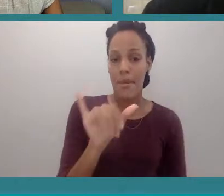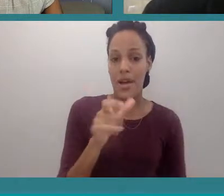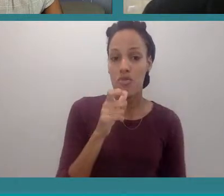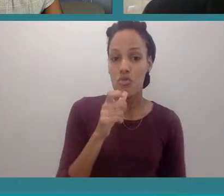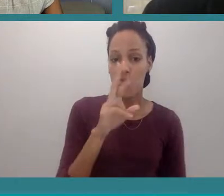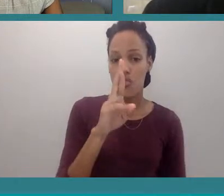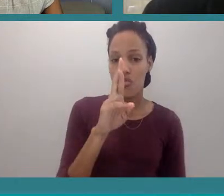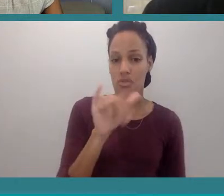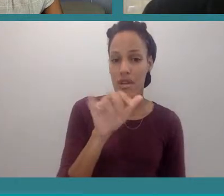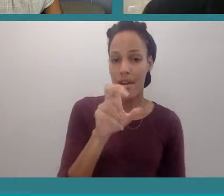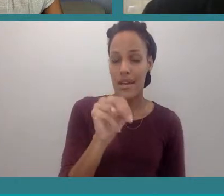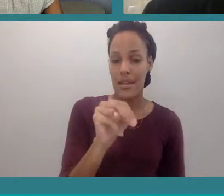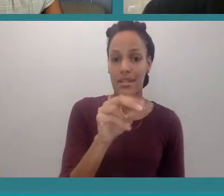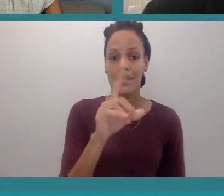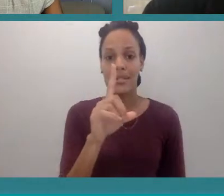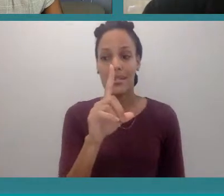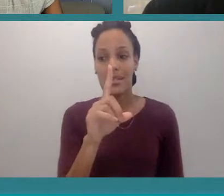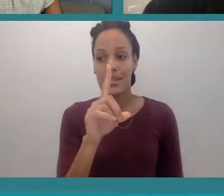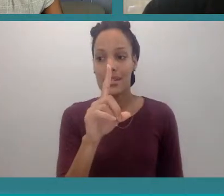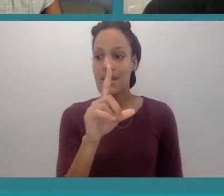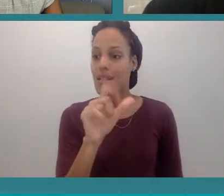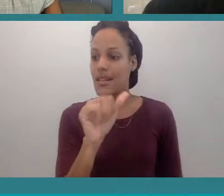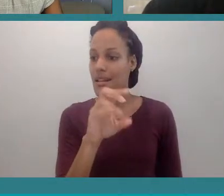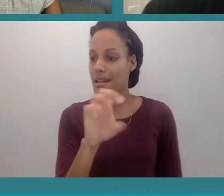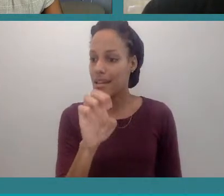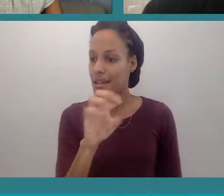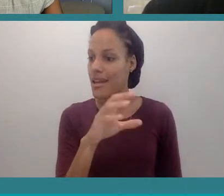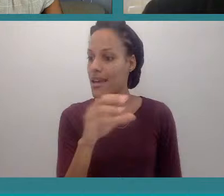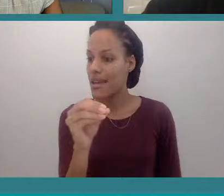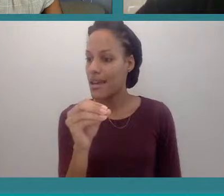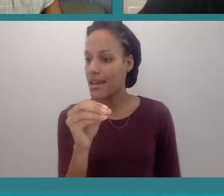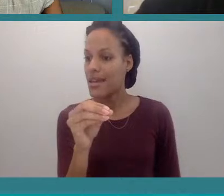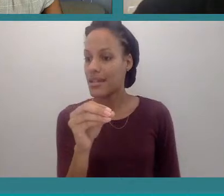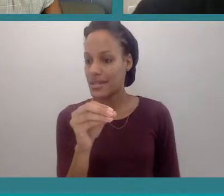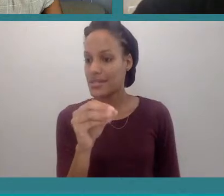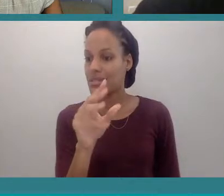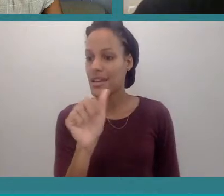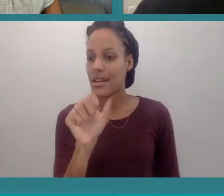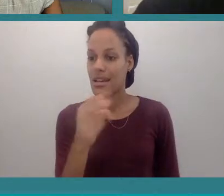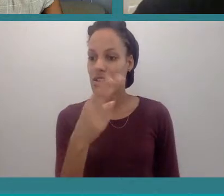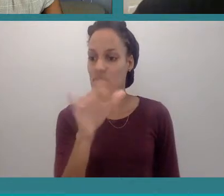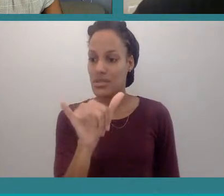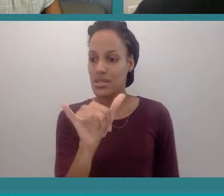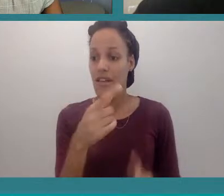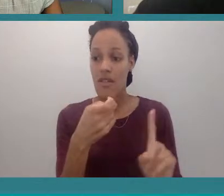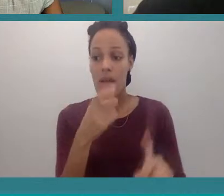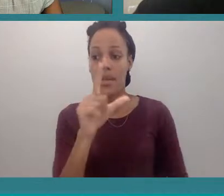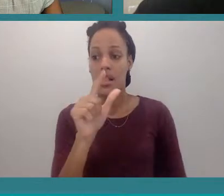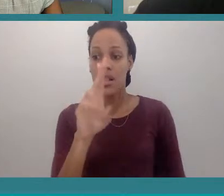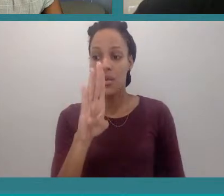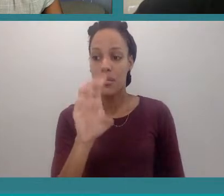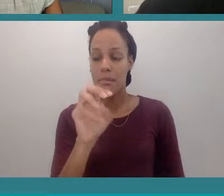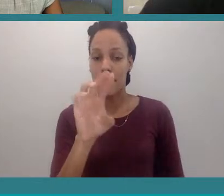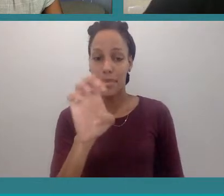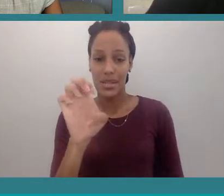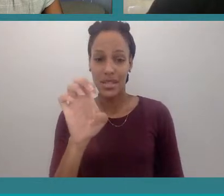and Ashley Minner of the Lumbee Tribe. Now. I’d like to introduce Dr. Sheena Howard.